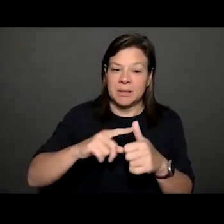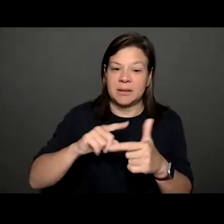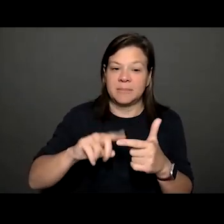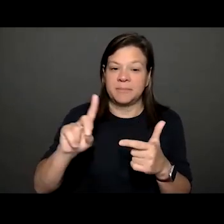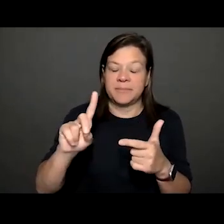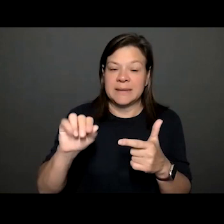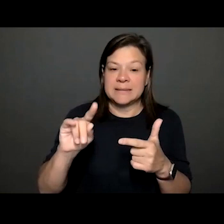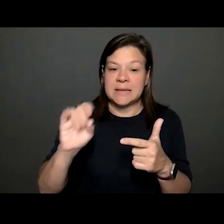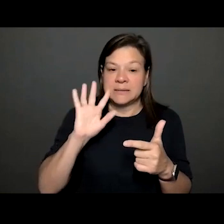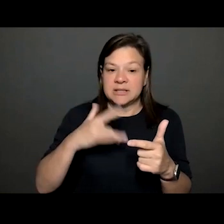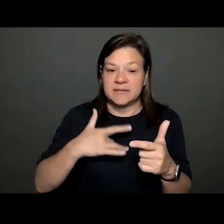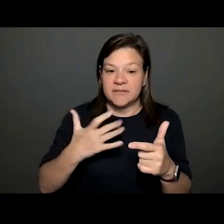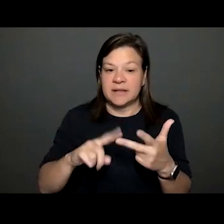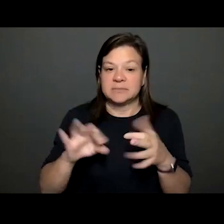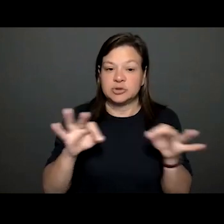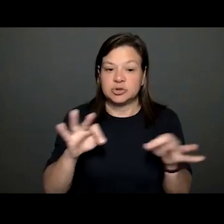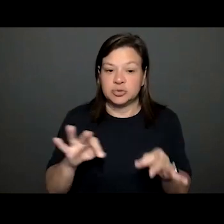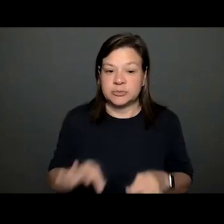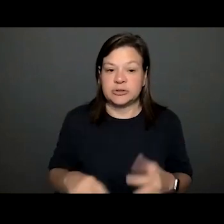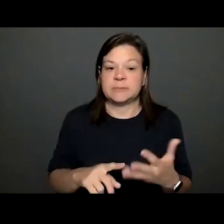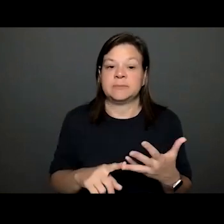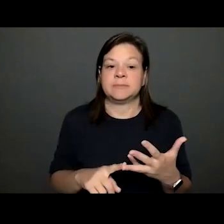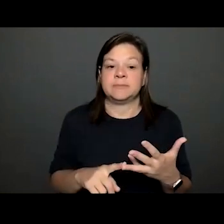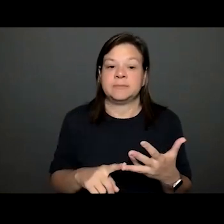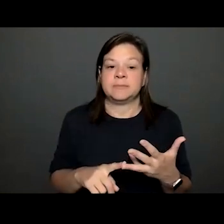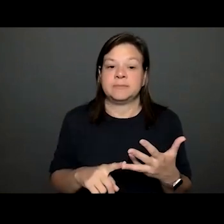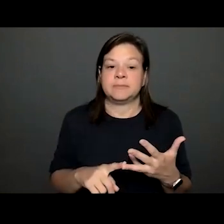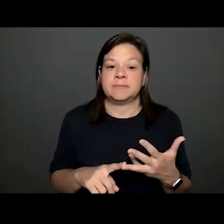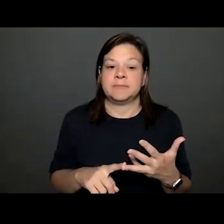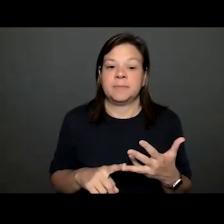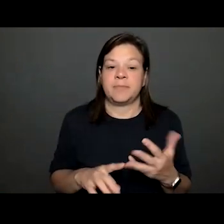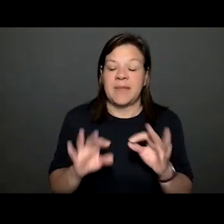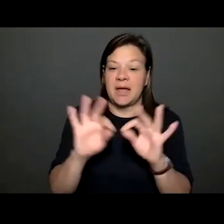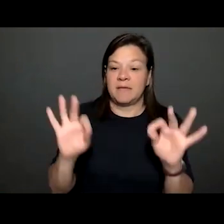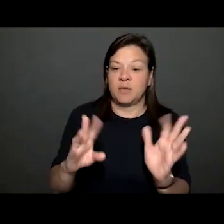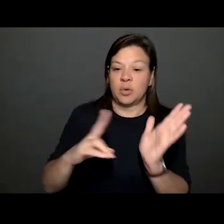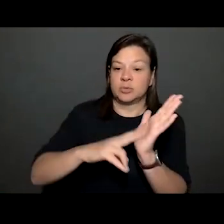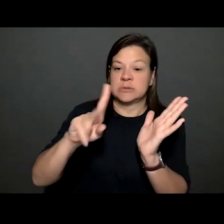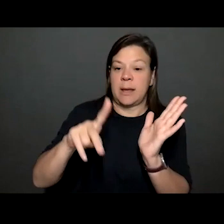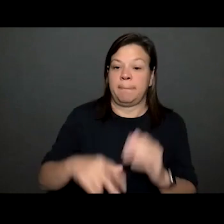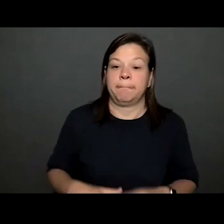LET'S TAKE A LOOK AT WHAT THAT MODULE ACTUALLY LOOKS LIKE TO DO THIS.